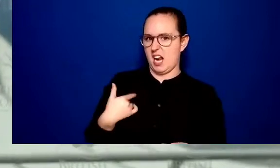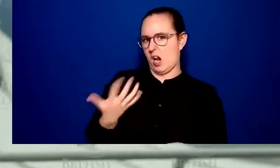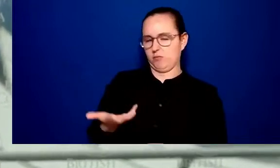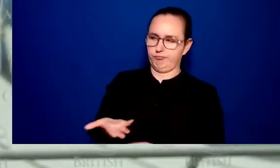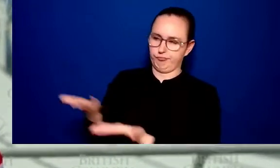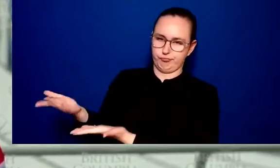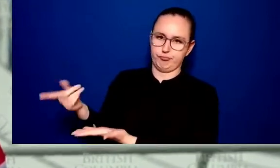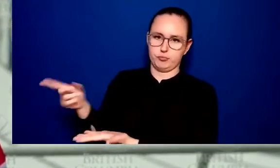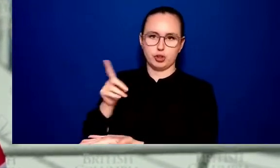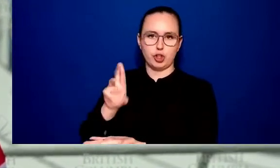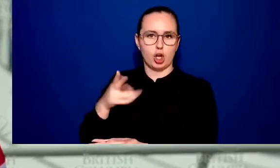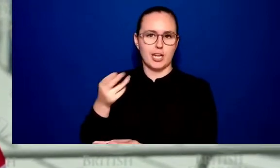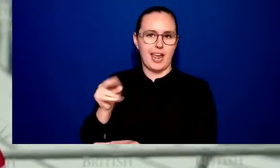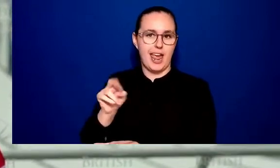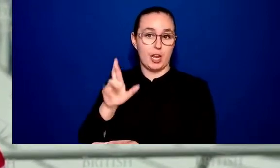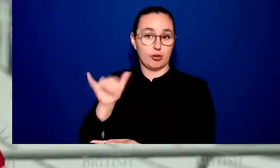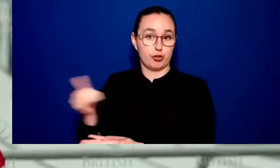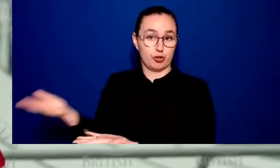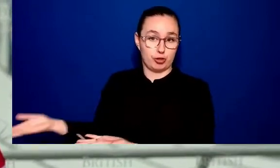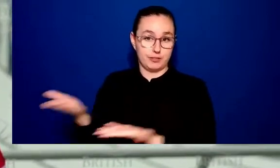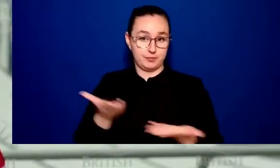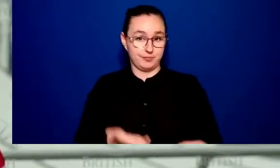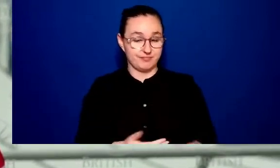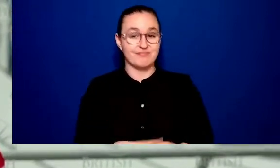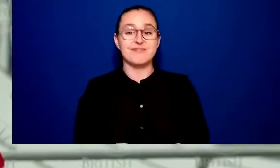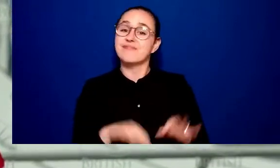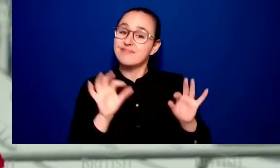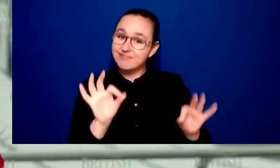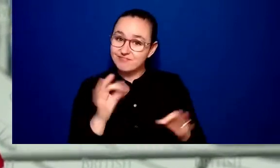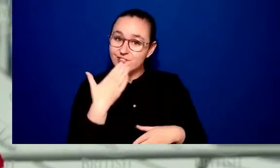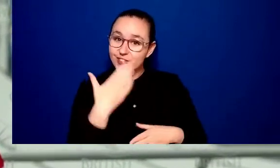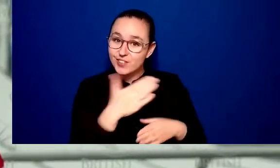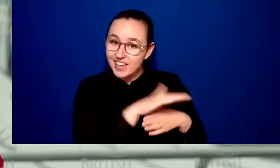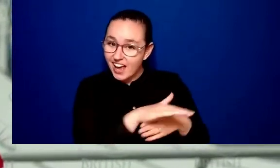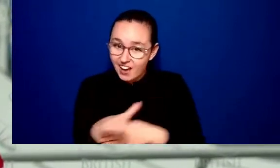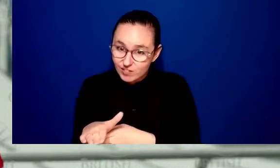good afternoon. So today I'd like to provide the latest